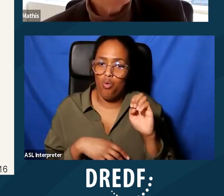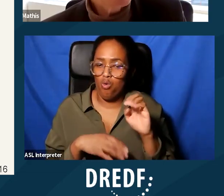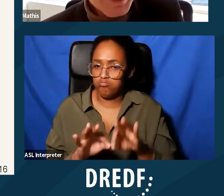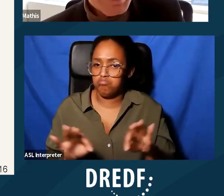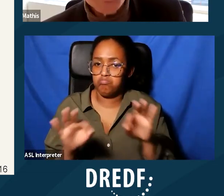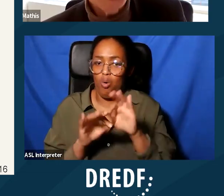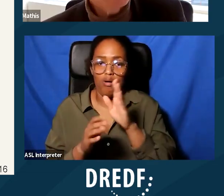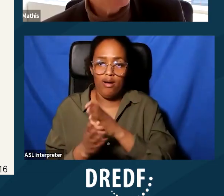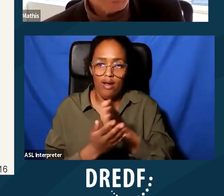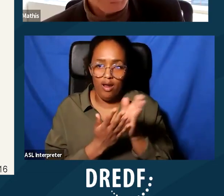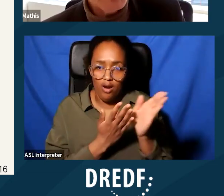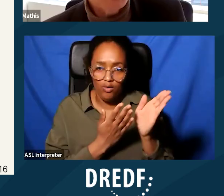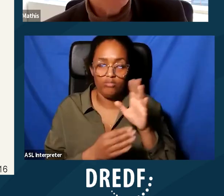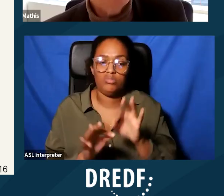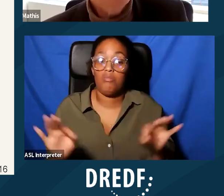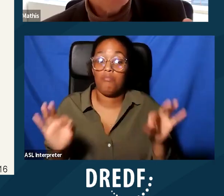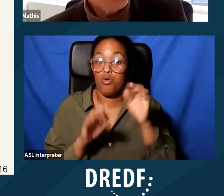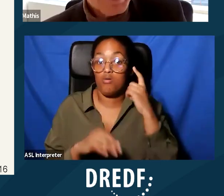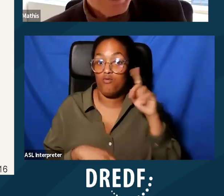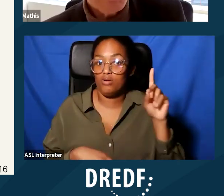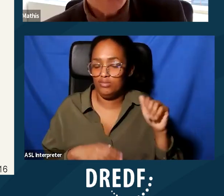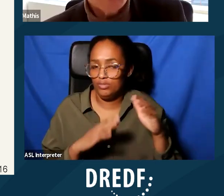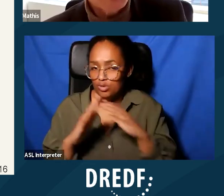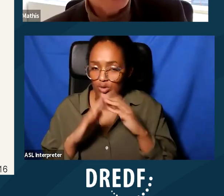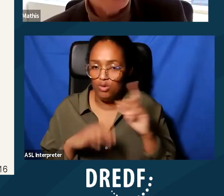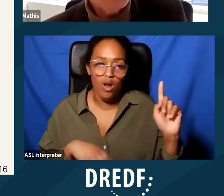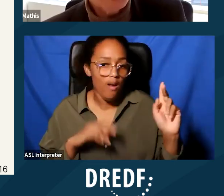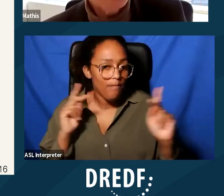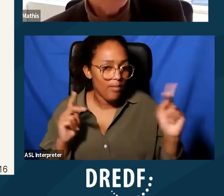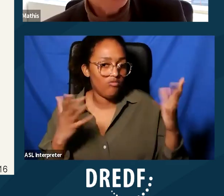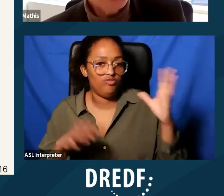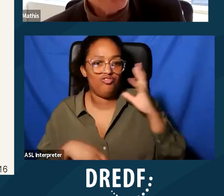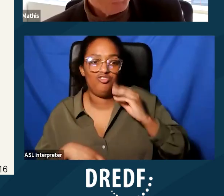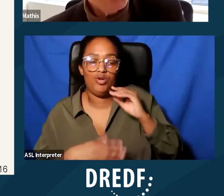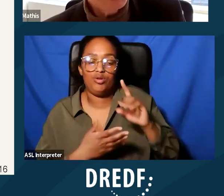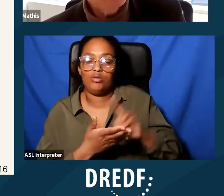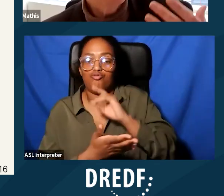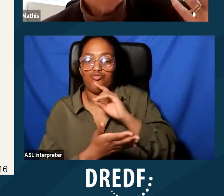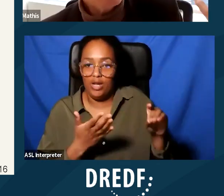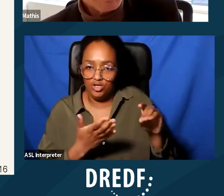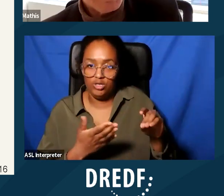touching many, many core areas that are so important to the disability community,